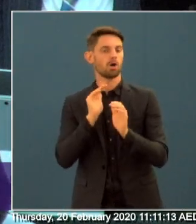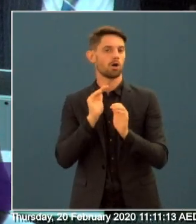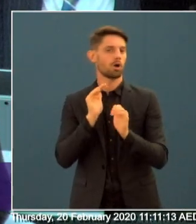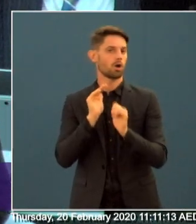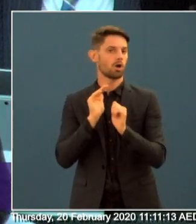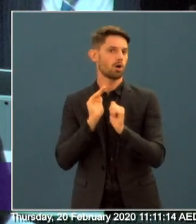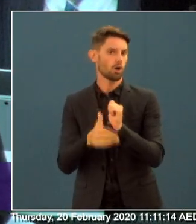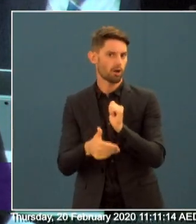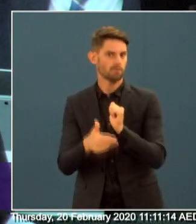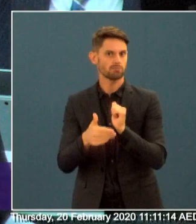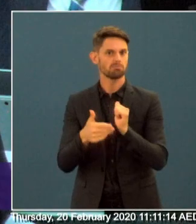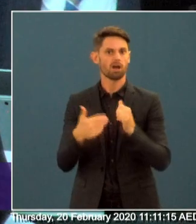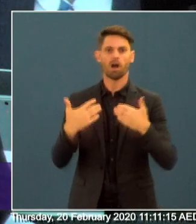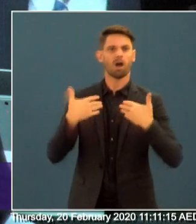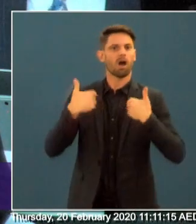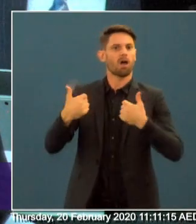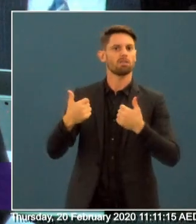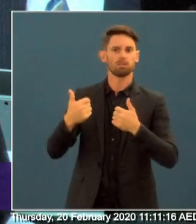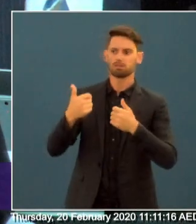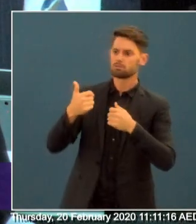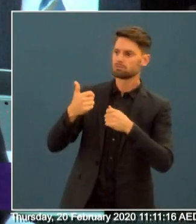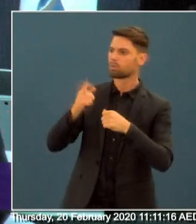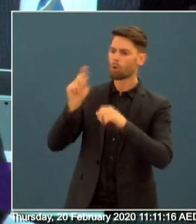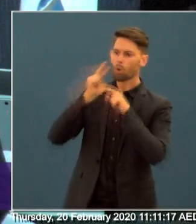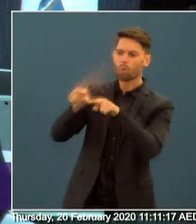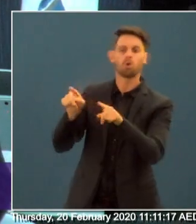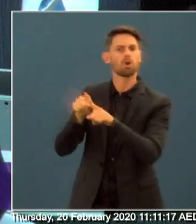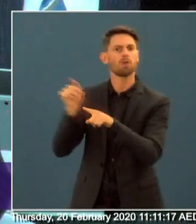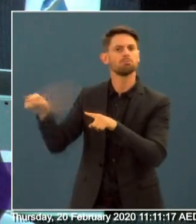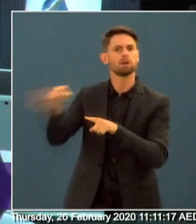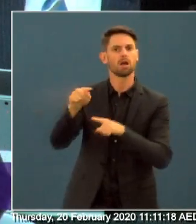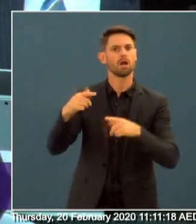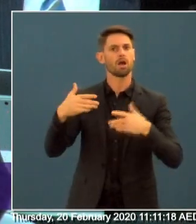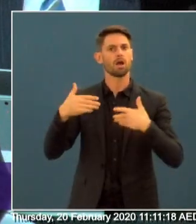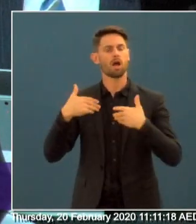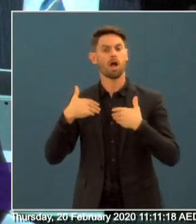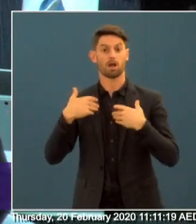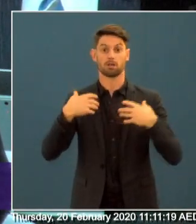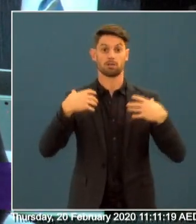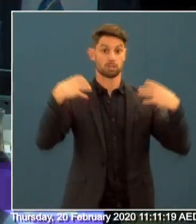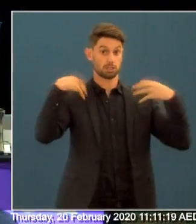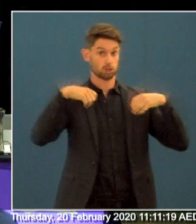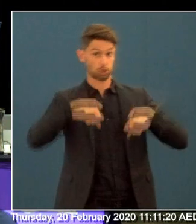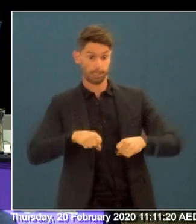into health care services and needs and looking at issues in terms of comorbidity. Ms Eastman, just so we know about timing,